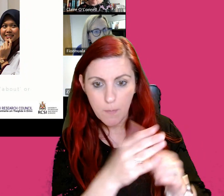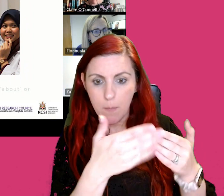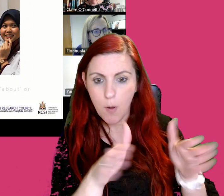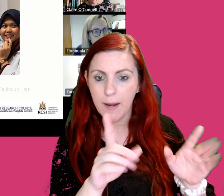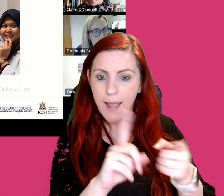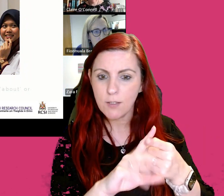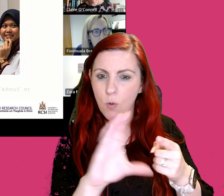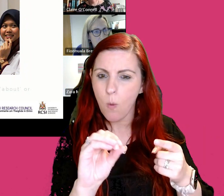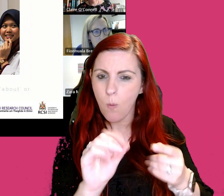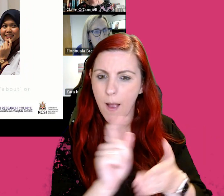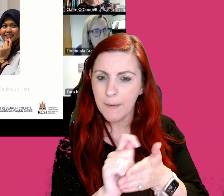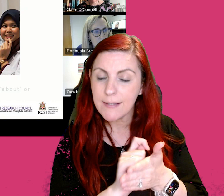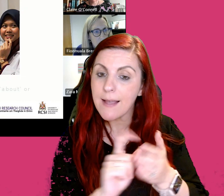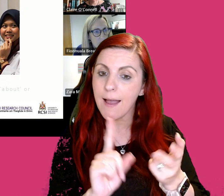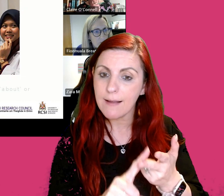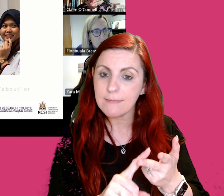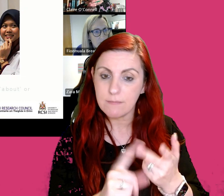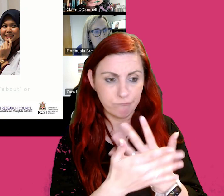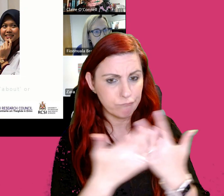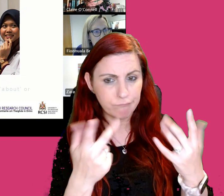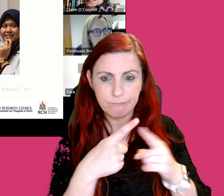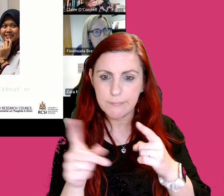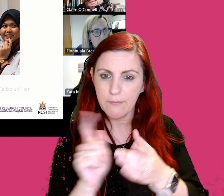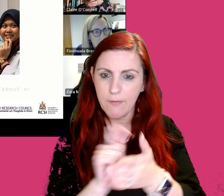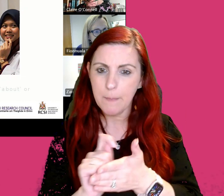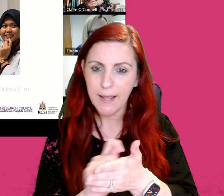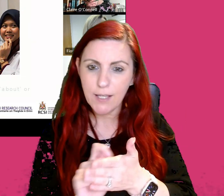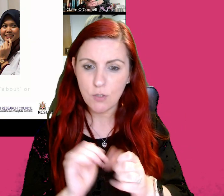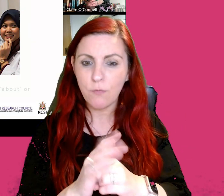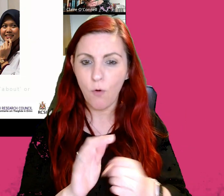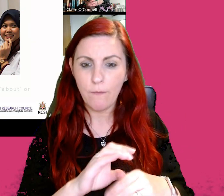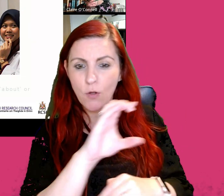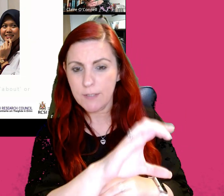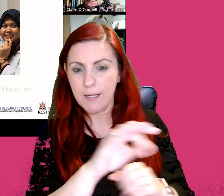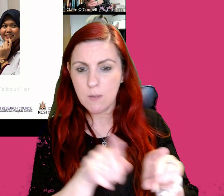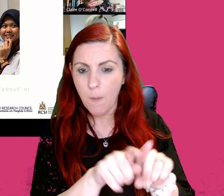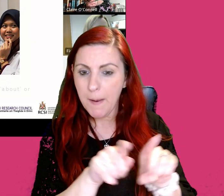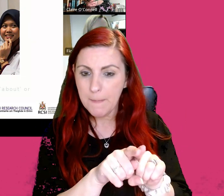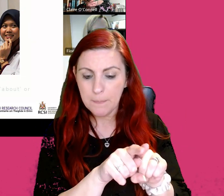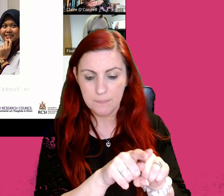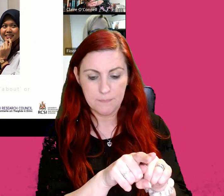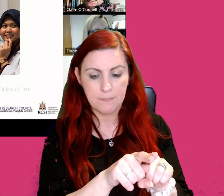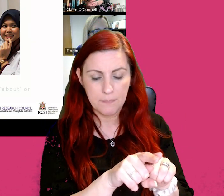numerous uh funding applications at this stage so co- applicants and collaborators and they're